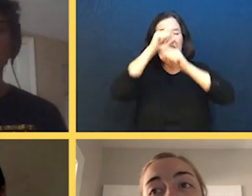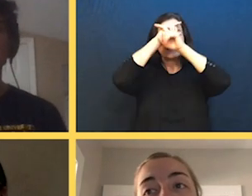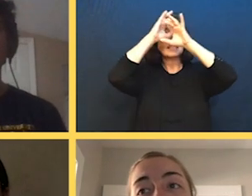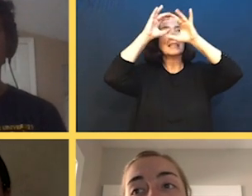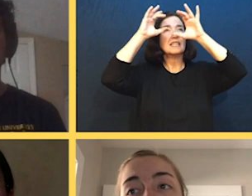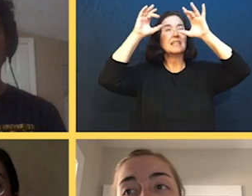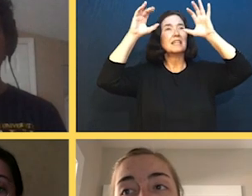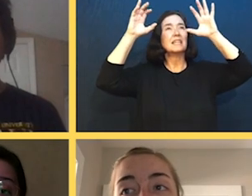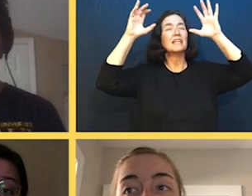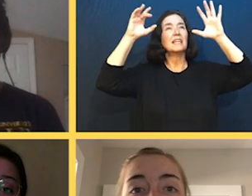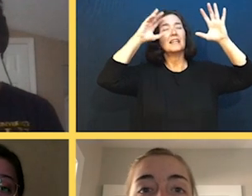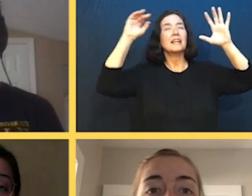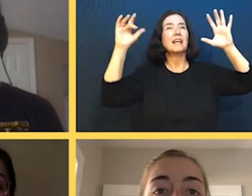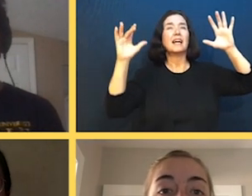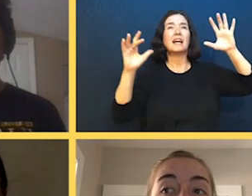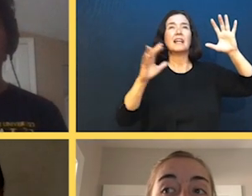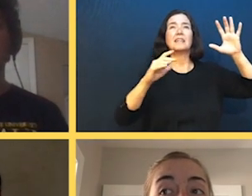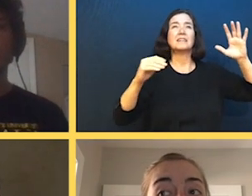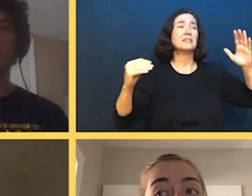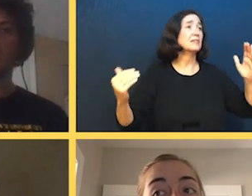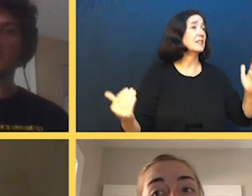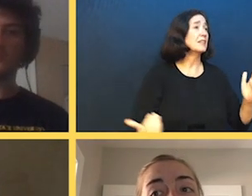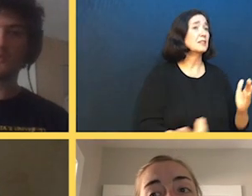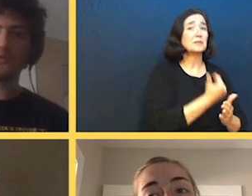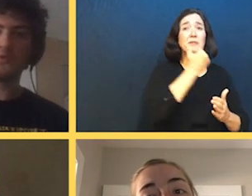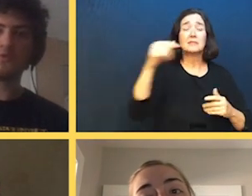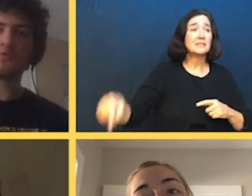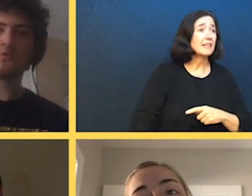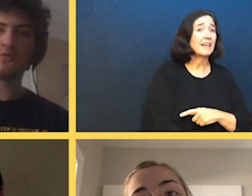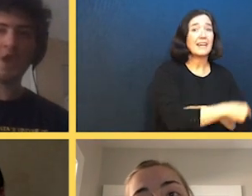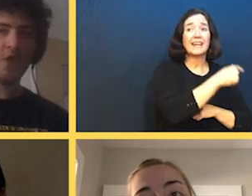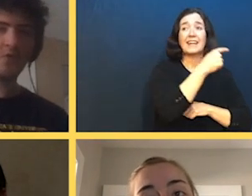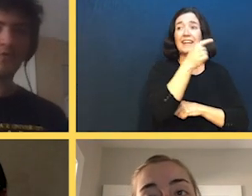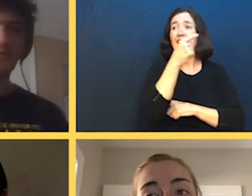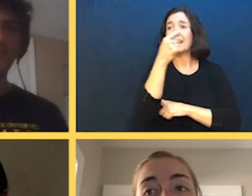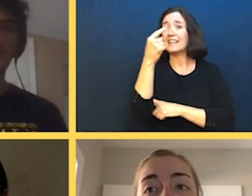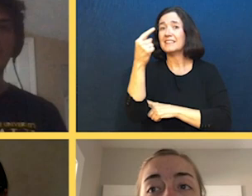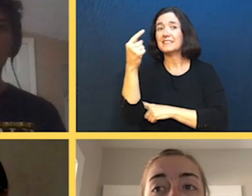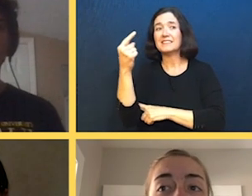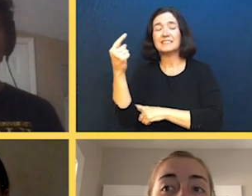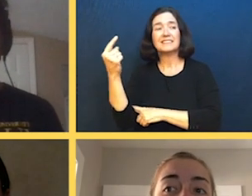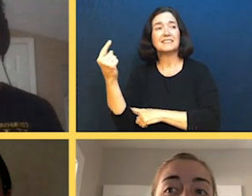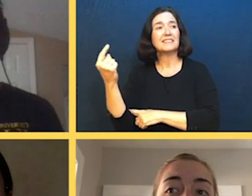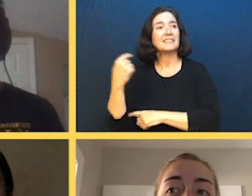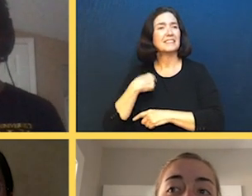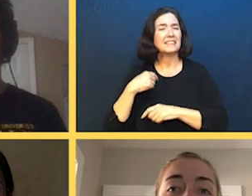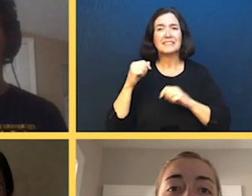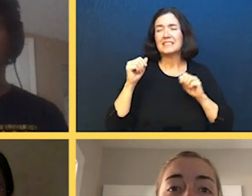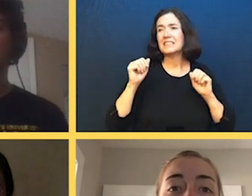I can see the light of a brand new day